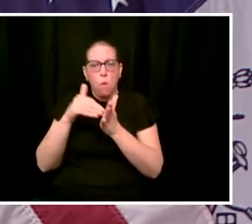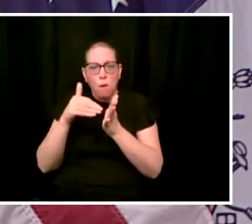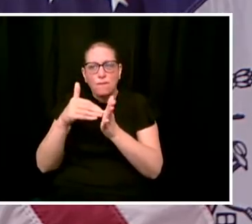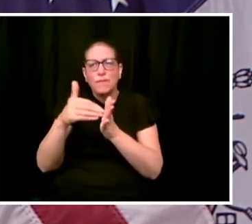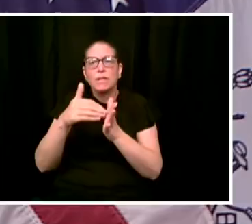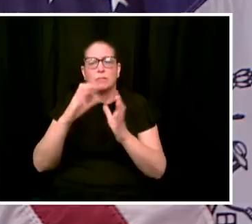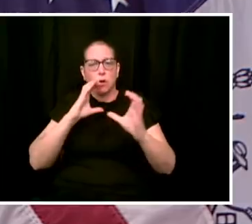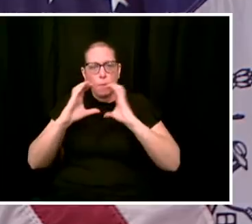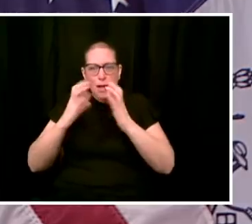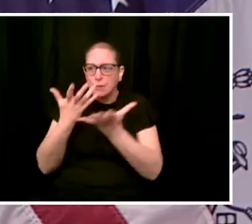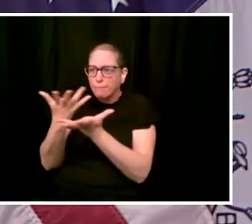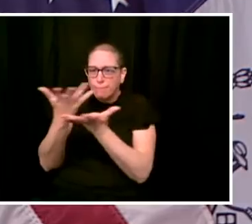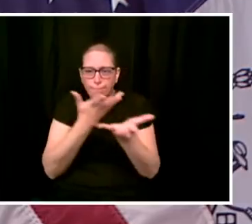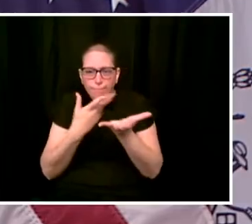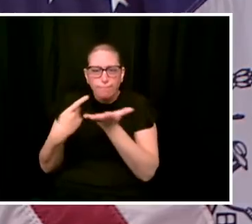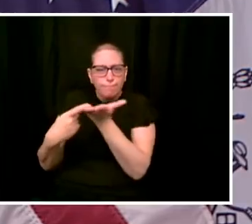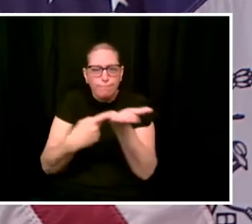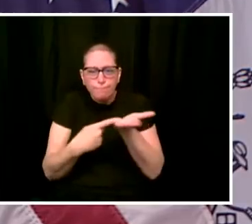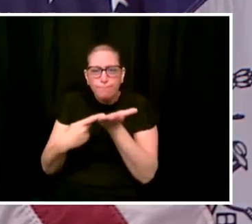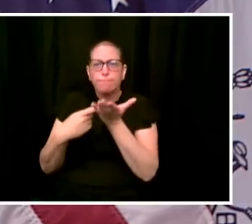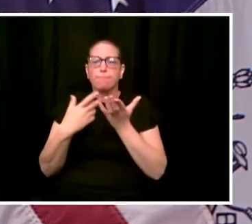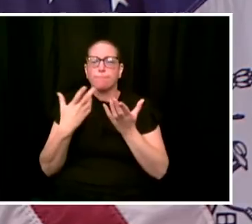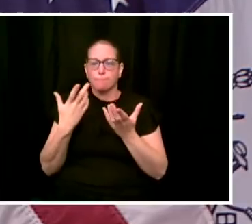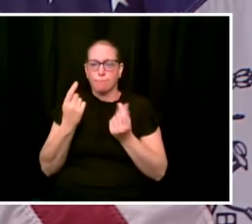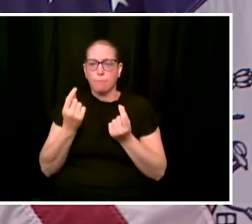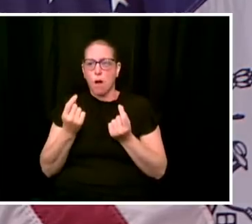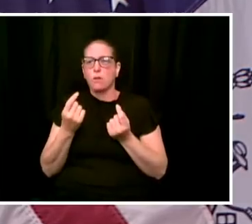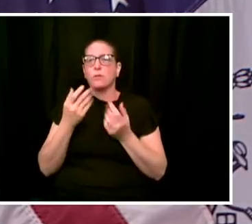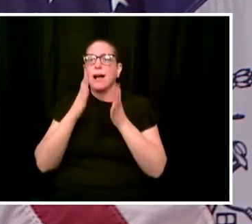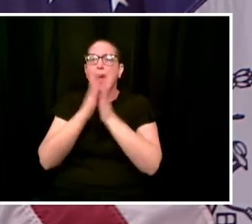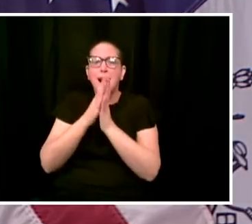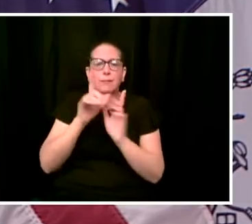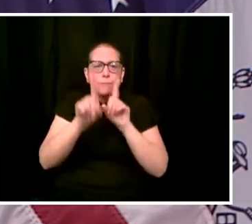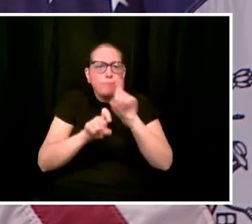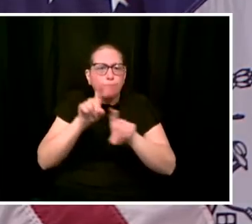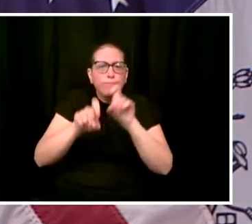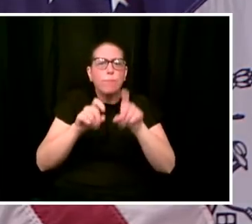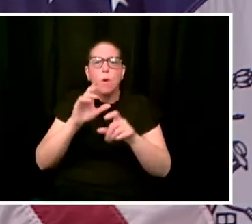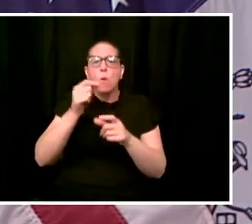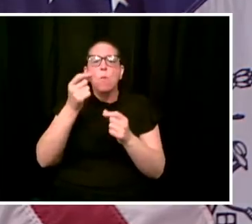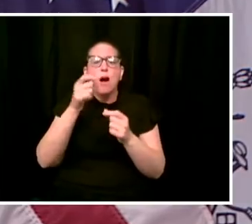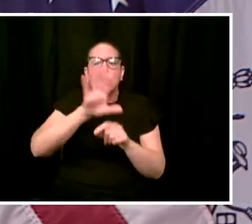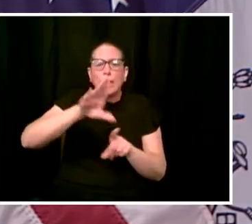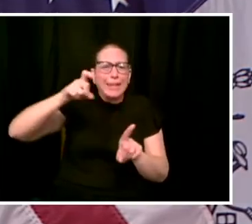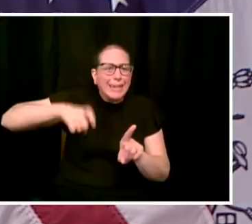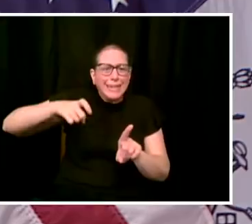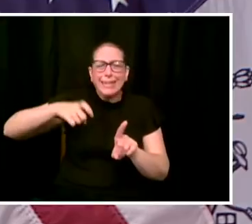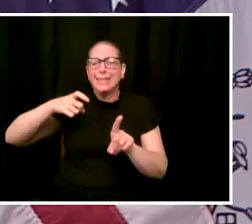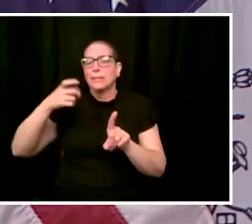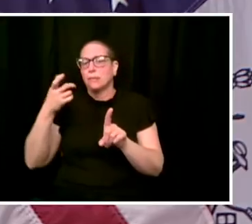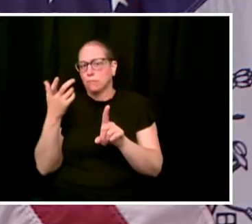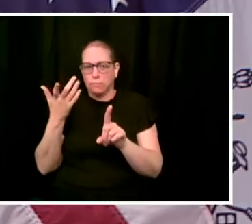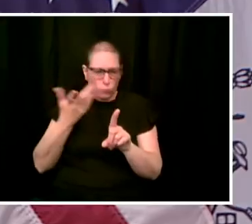THOSE CONSTANTLY ENGAINGGM SA LL BUSINESS OWNERS, TALKING TO THEM ABOUT THEIR